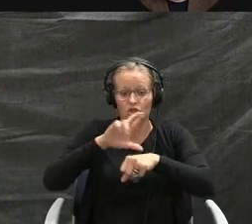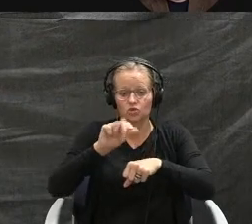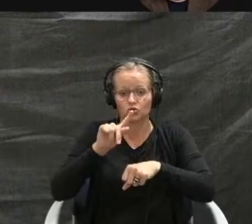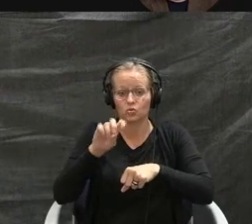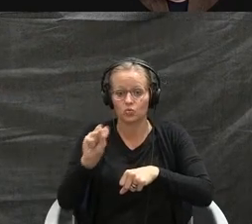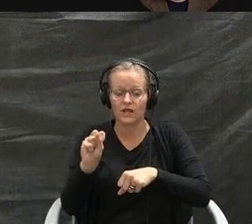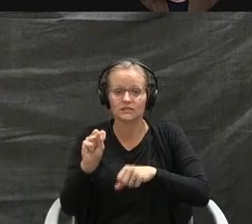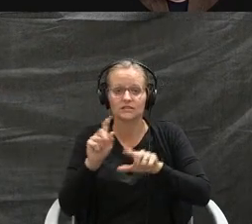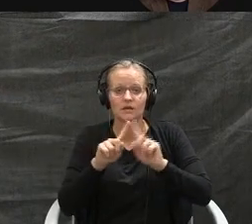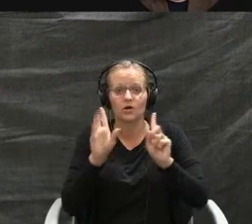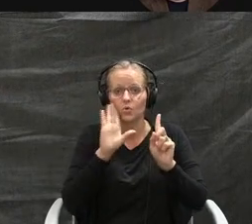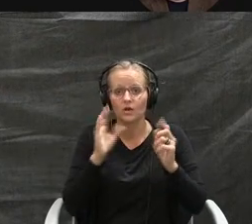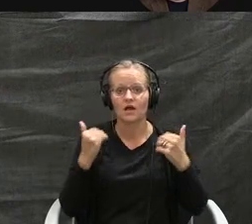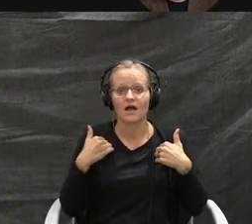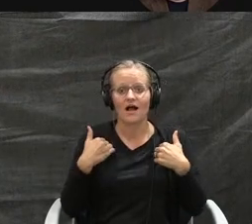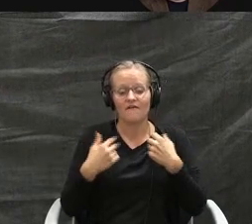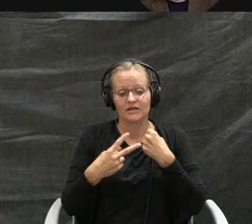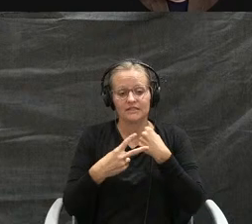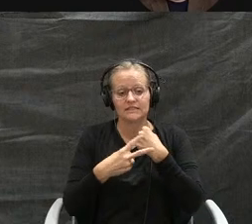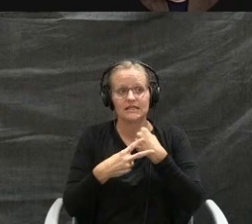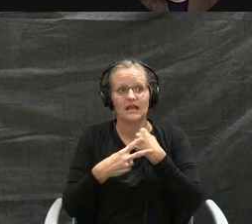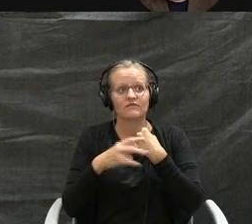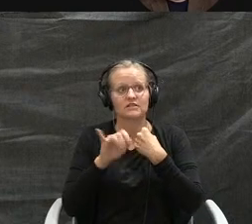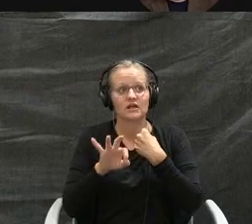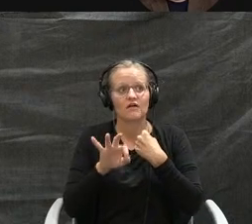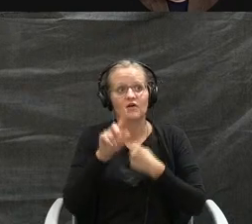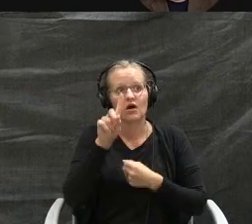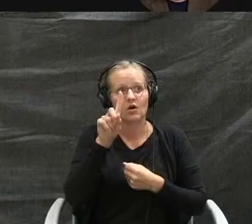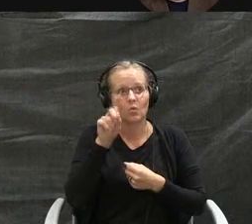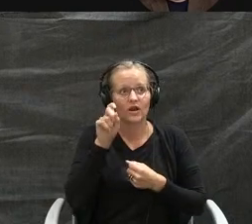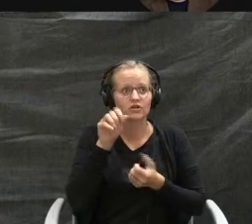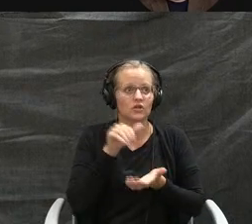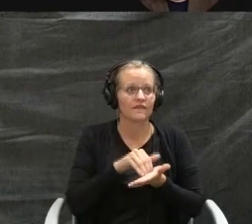to have a net present value savings of $100,820.00, and